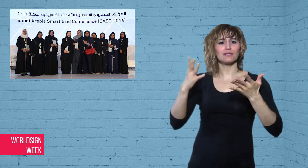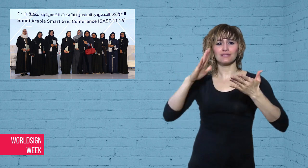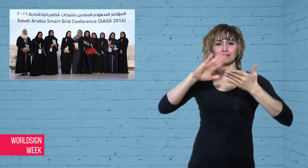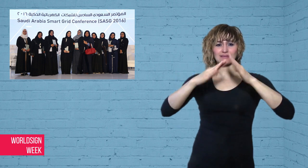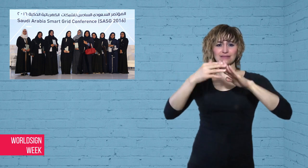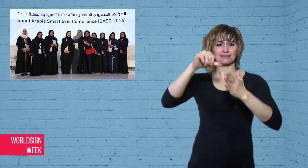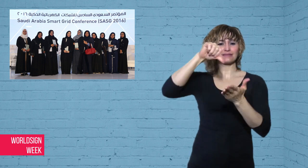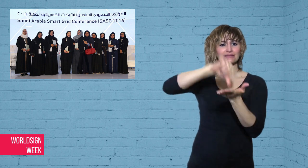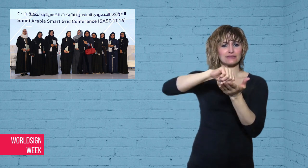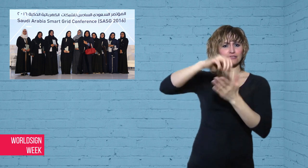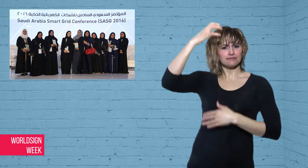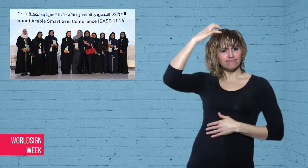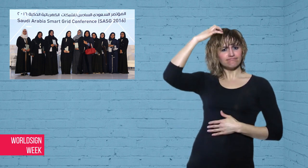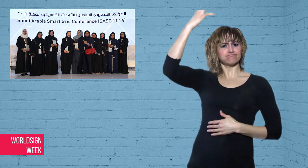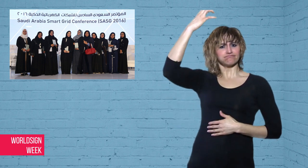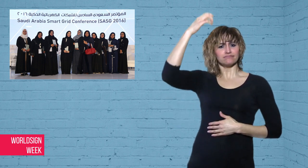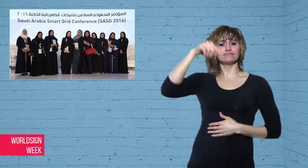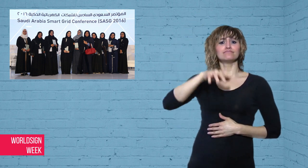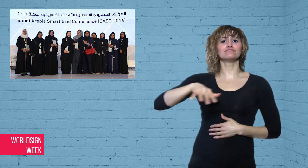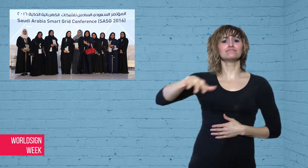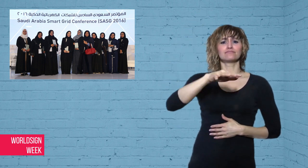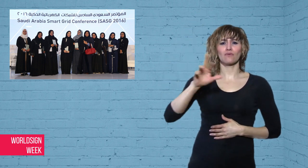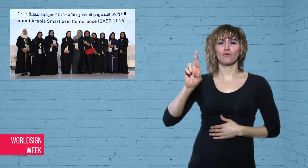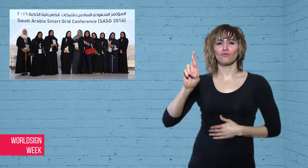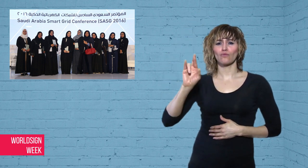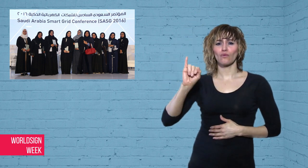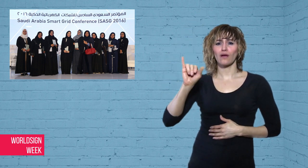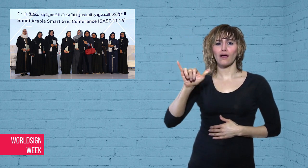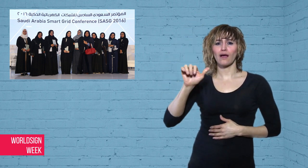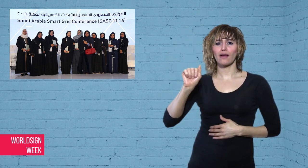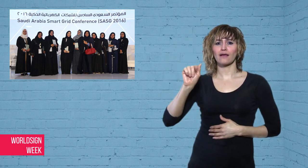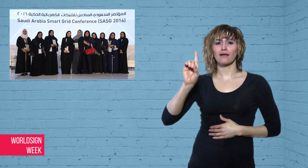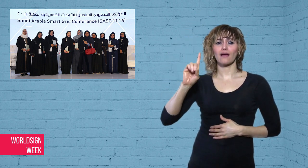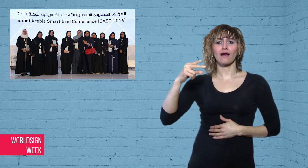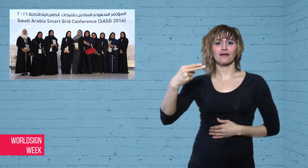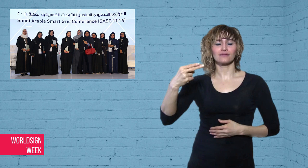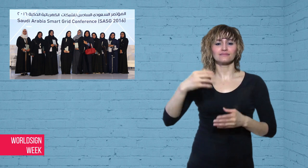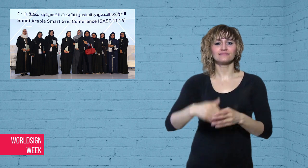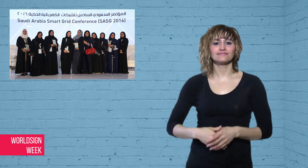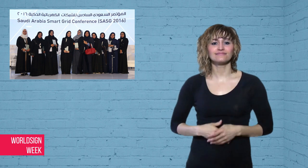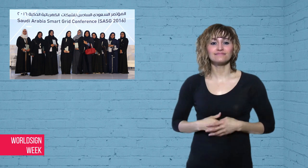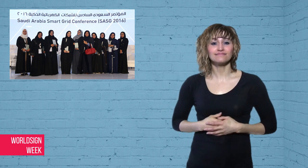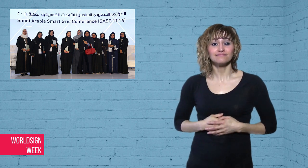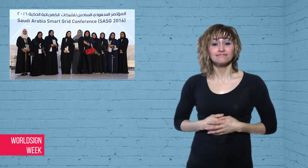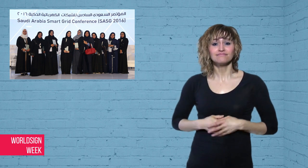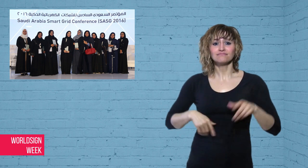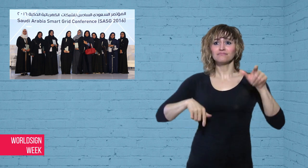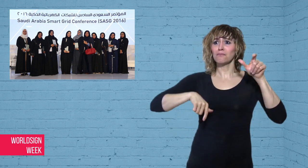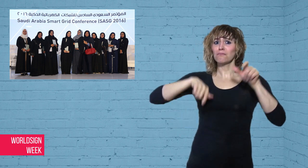the King Fahd Cultural Center in